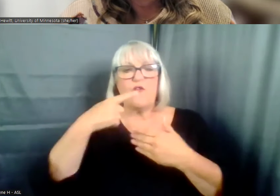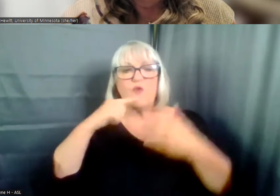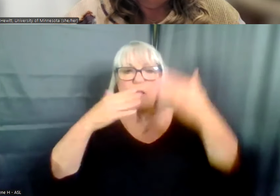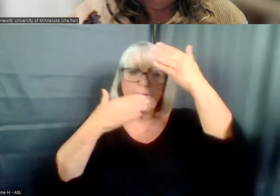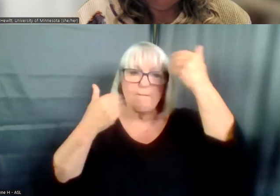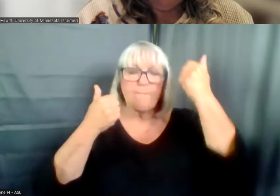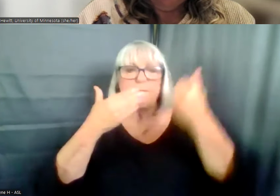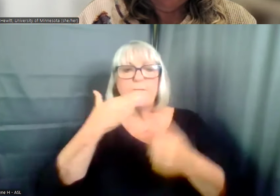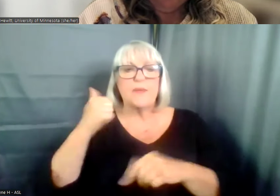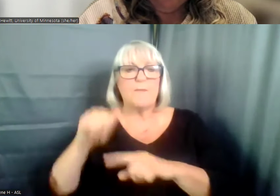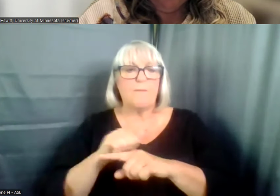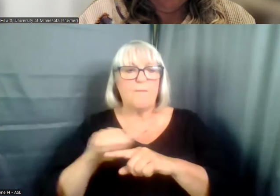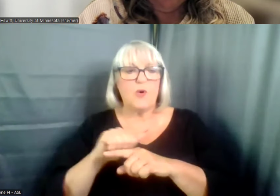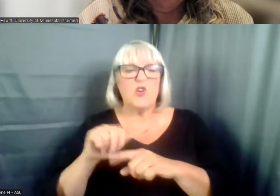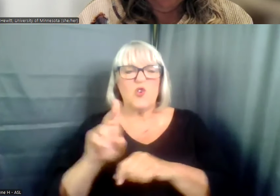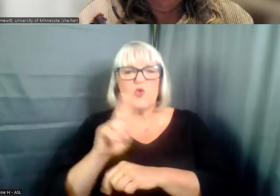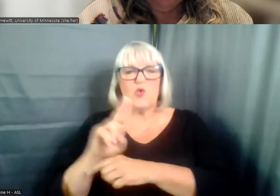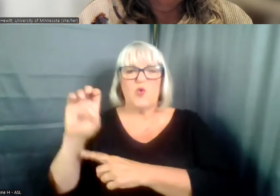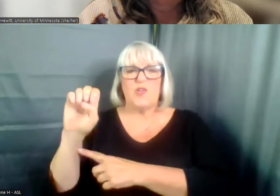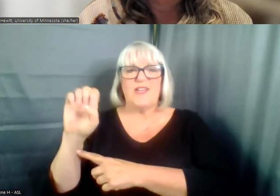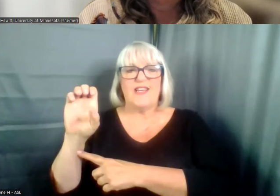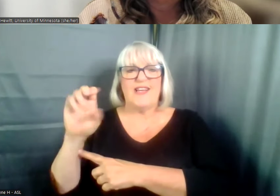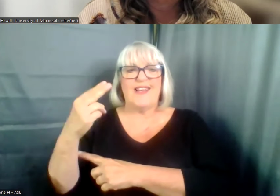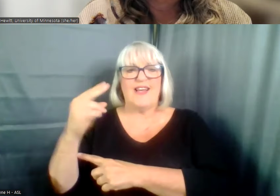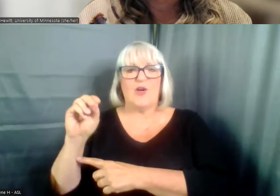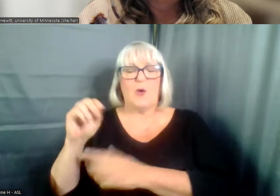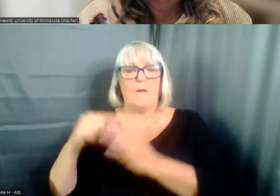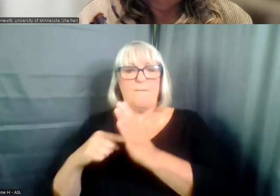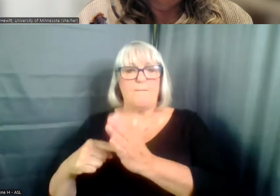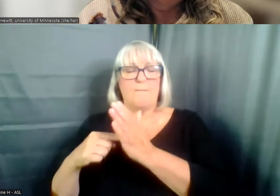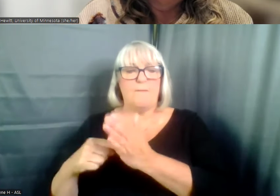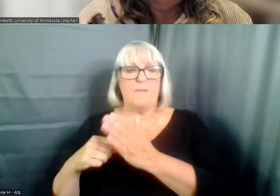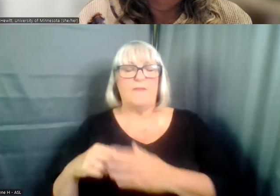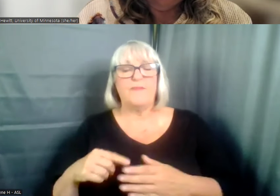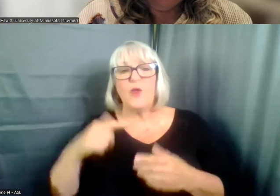practitioners using the Project ECHO model. And we some of us know what that is.